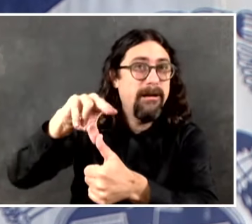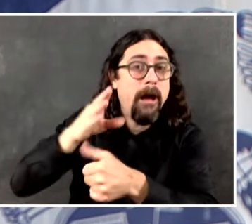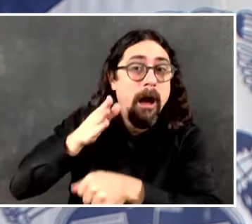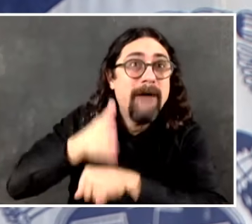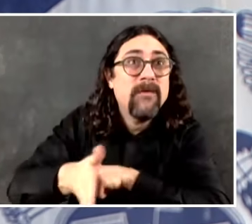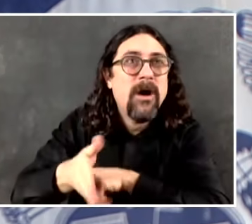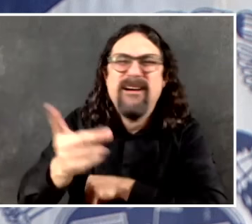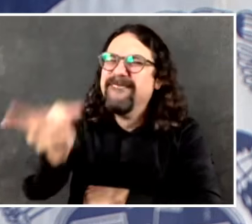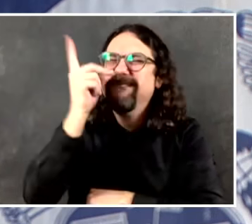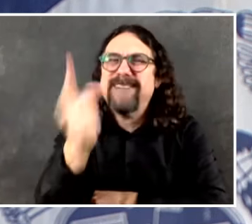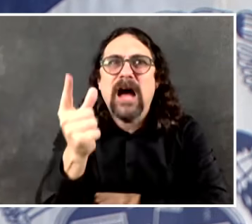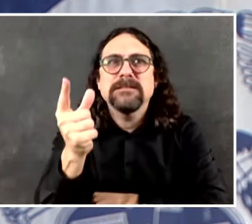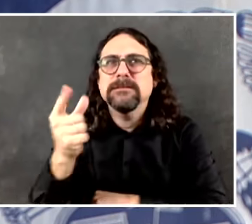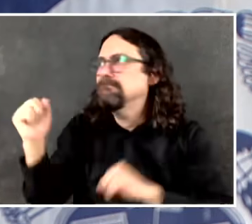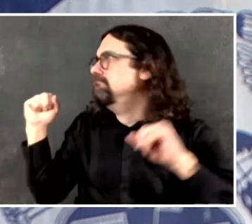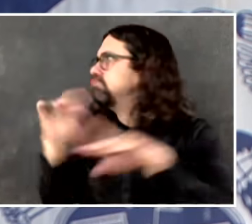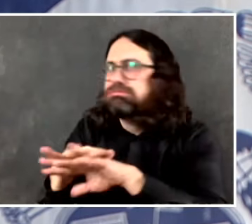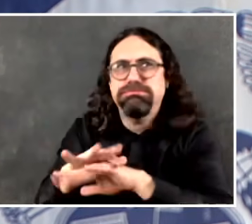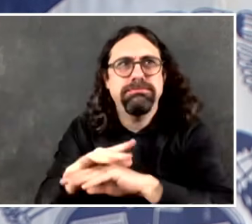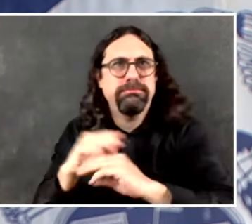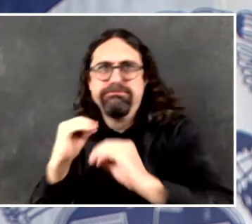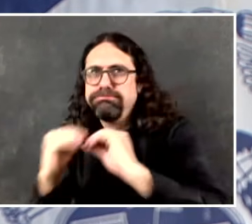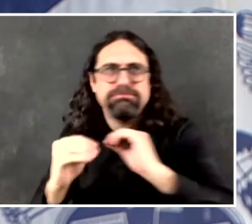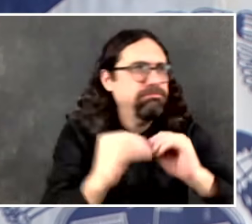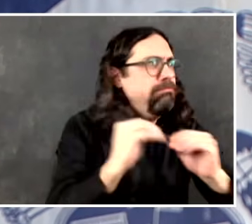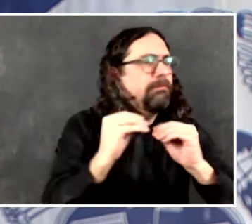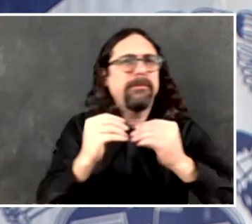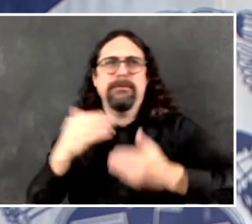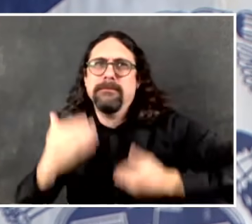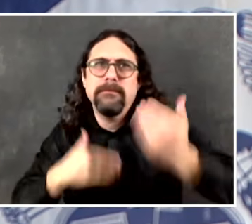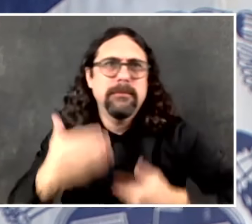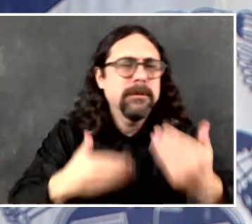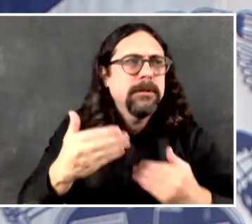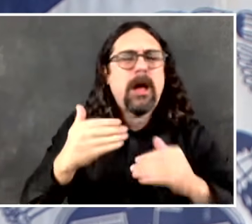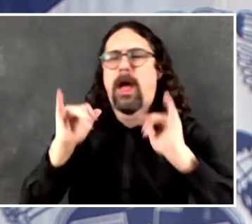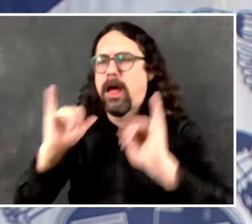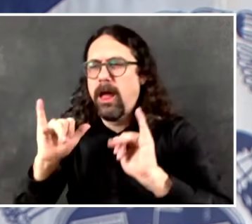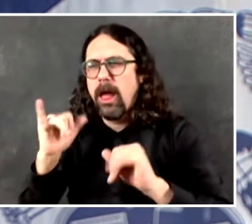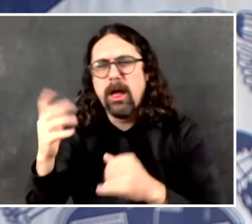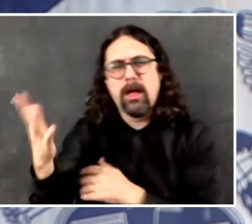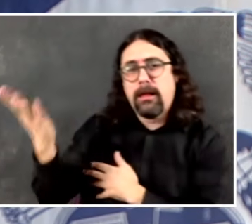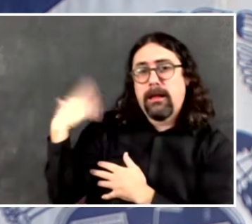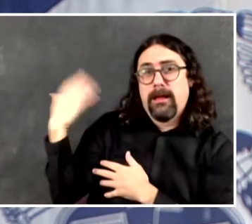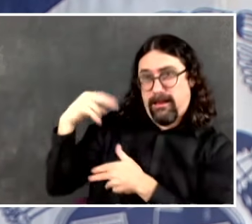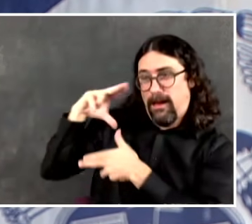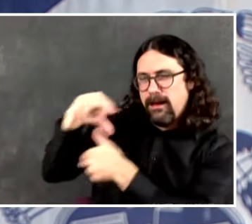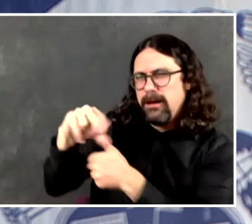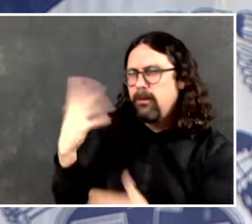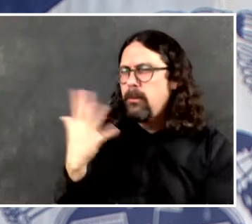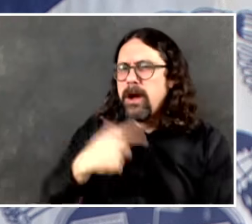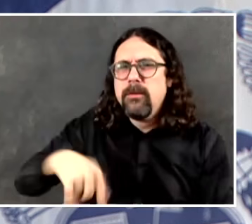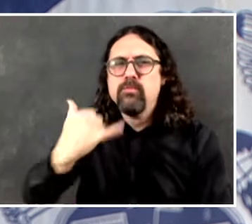THE WAY PEOPLE FOUGHT BACK AND REBUILT. LEARN LESSO.NS DDI INTHGS